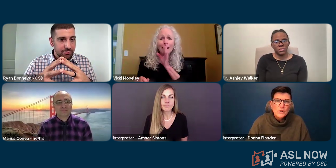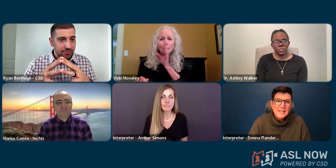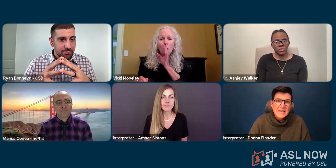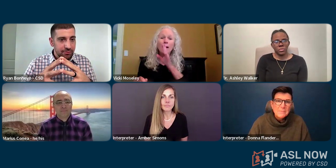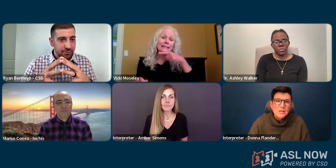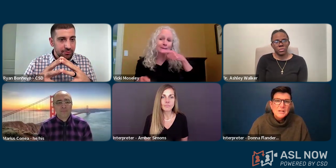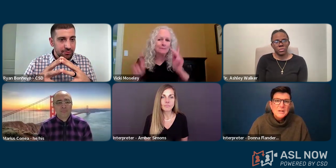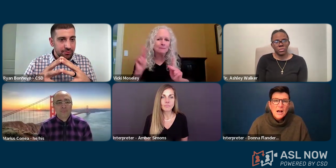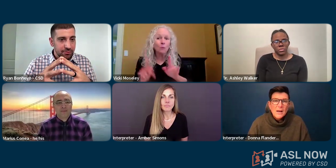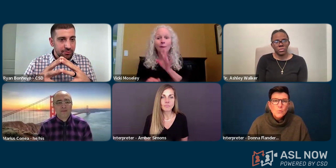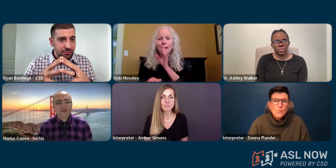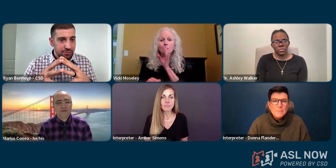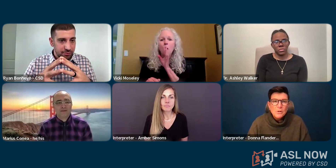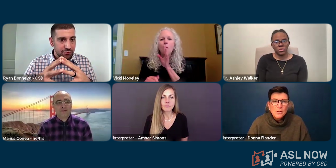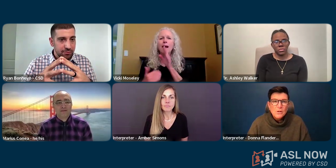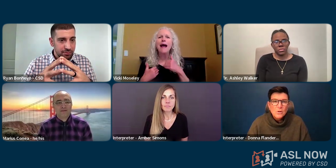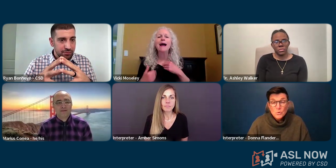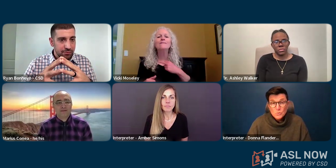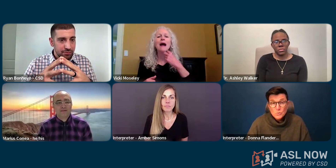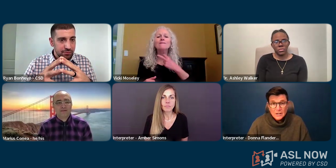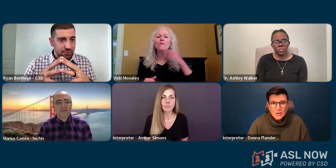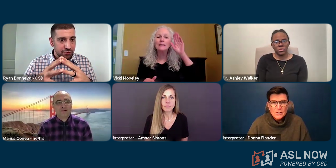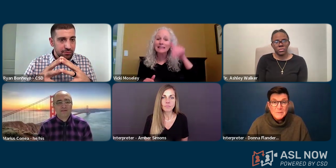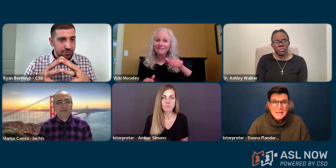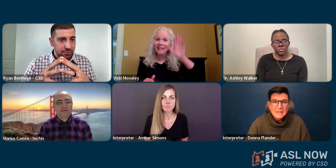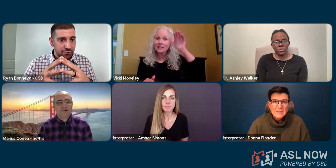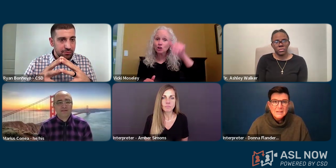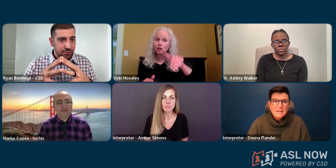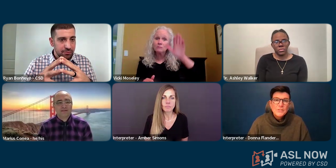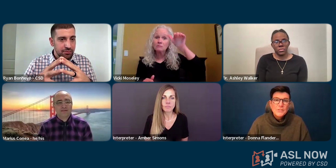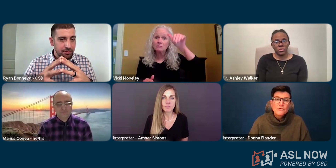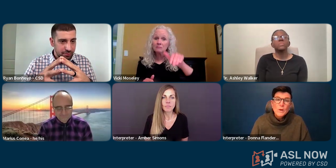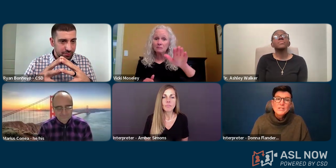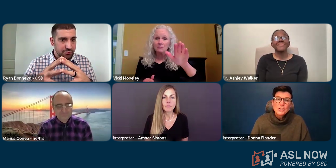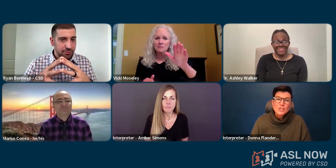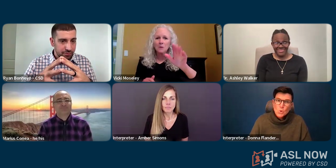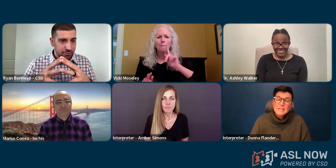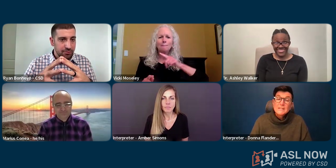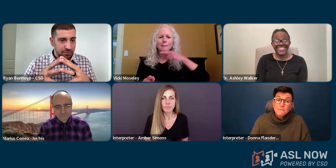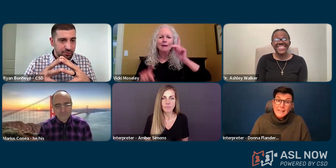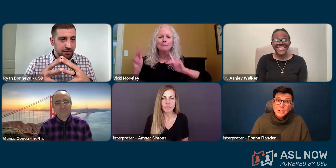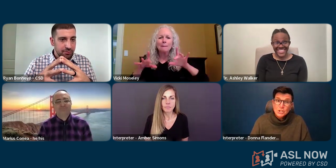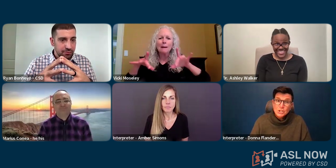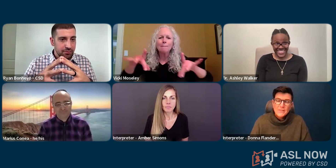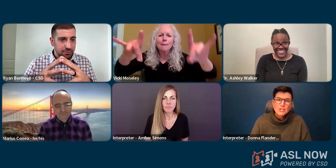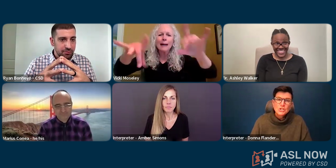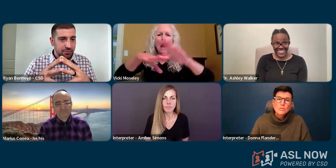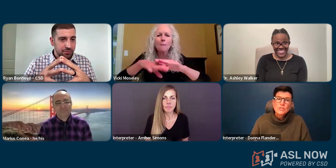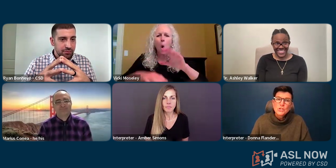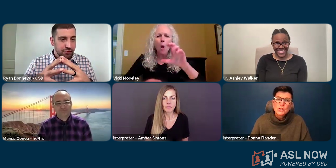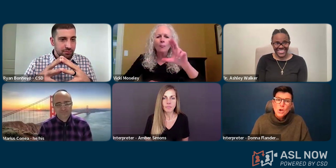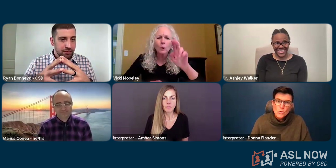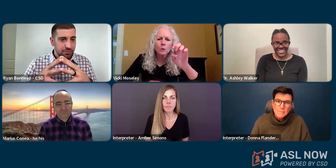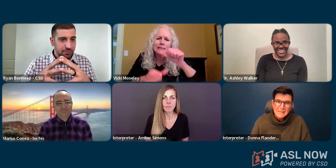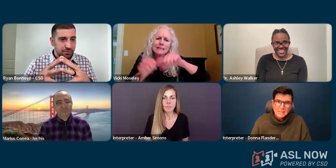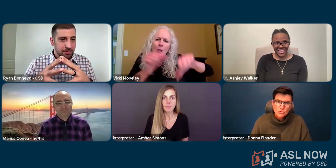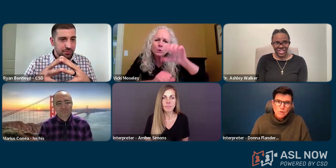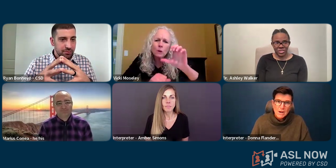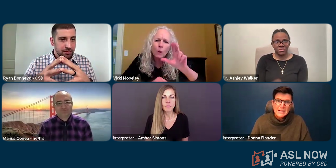So, for example, when people who hear speak, their voice shows inflection, and that shows the tone of a message.